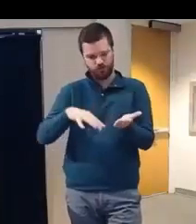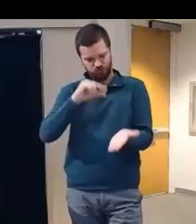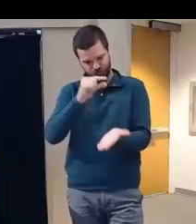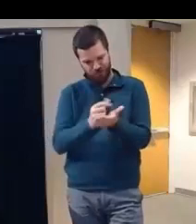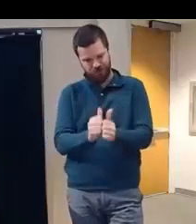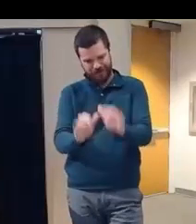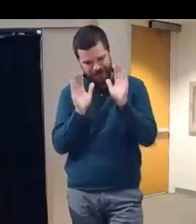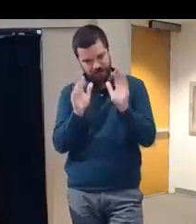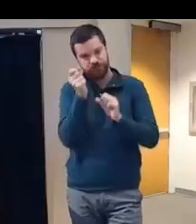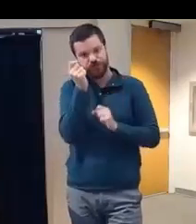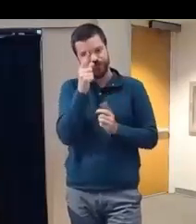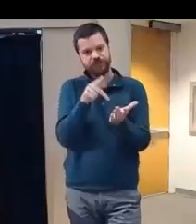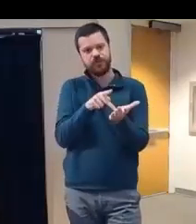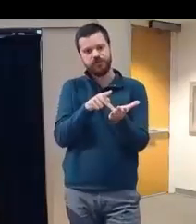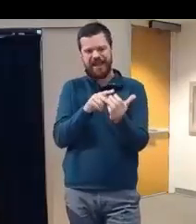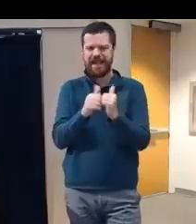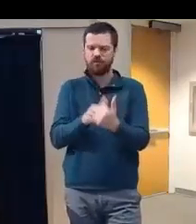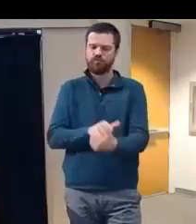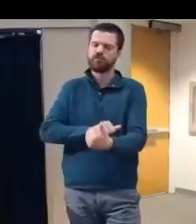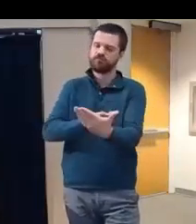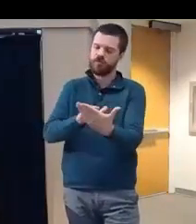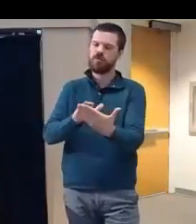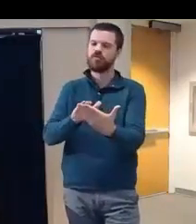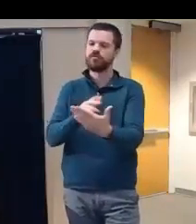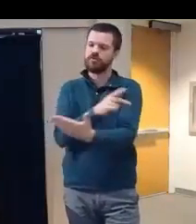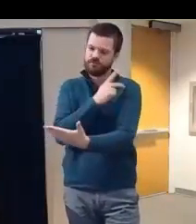understanding of Psychiatry and how to approach patients with a psychiatric history in the future